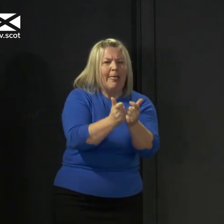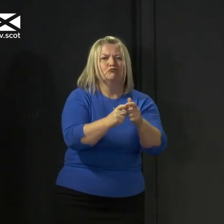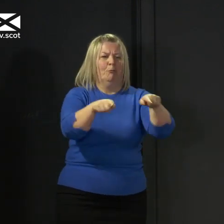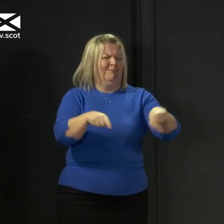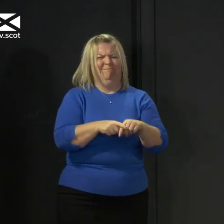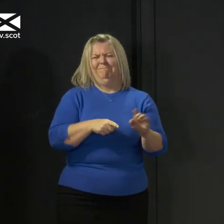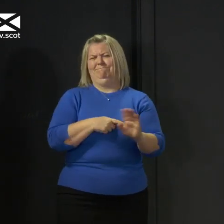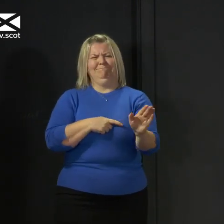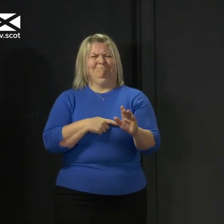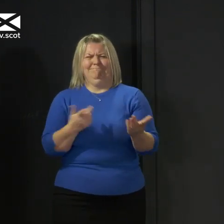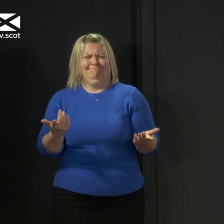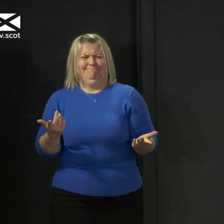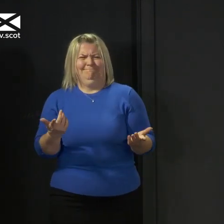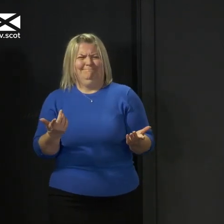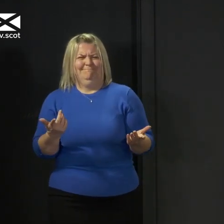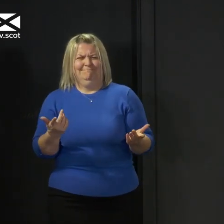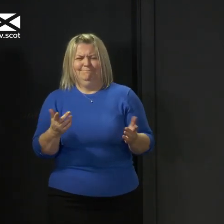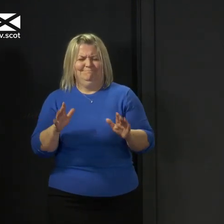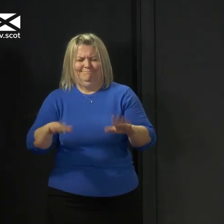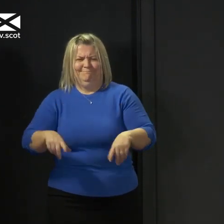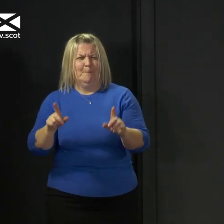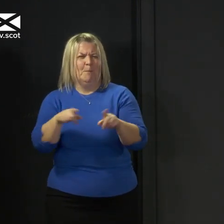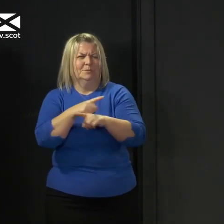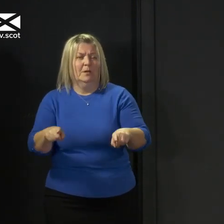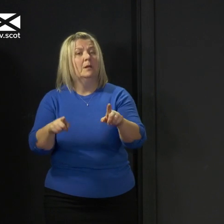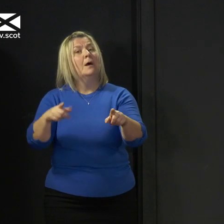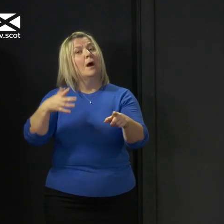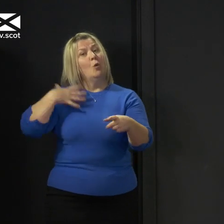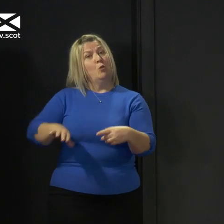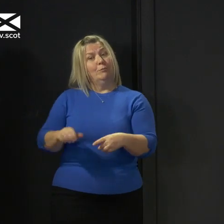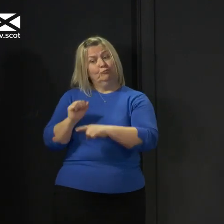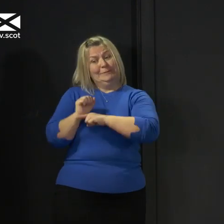possible or desirable but we do want to protect children's welfare while